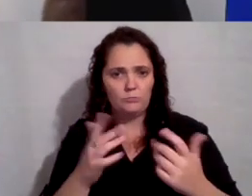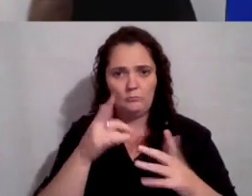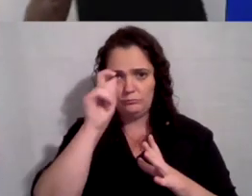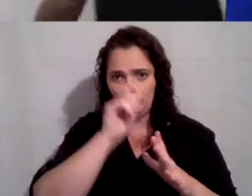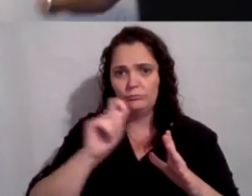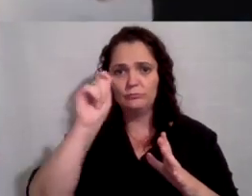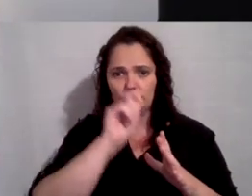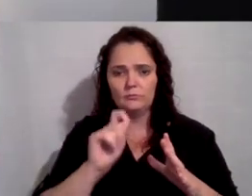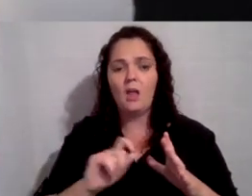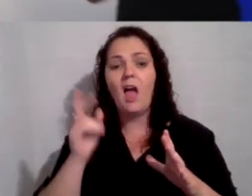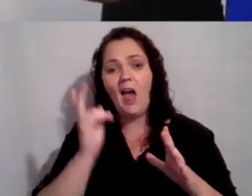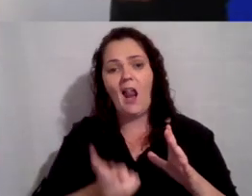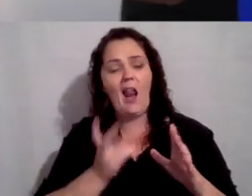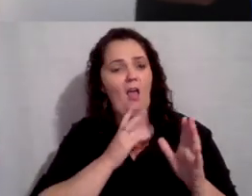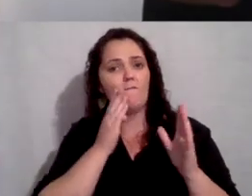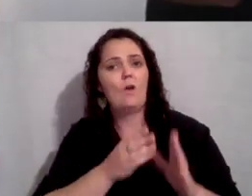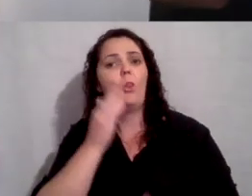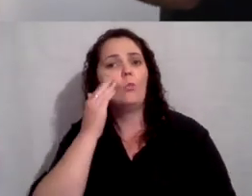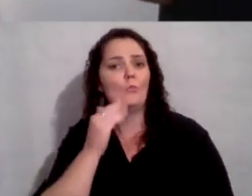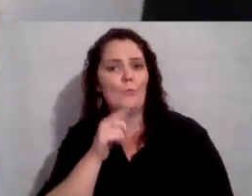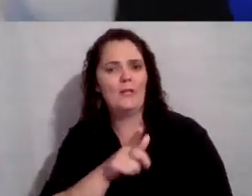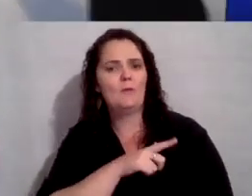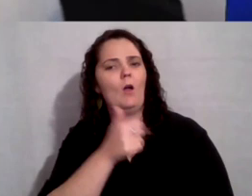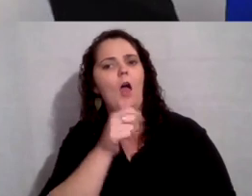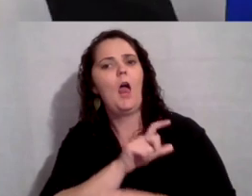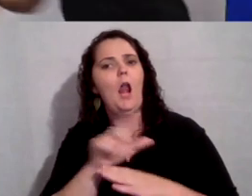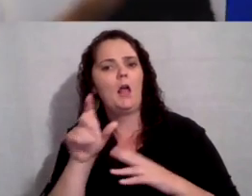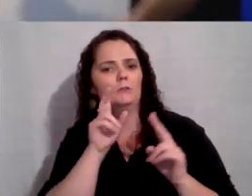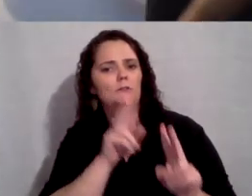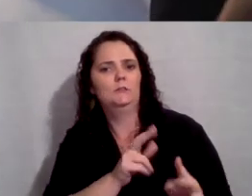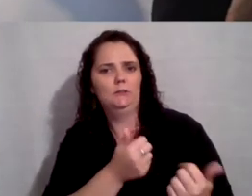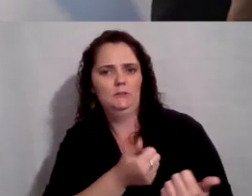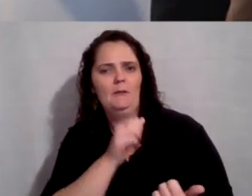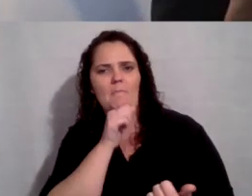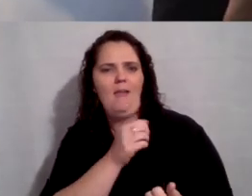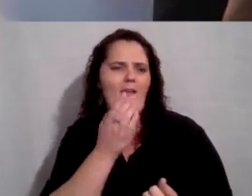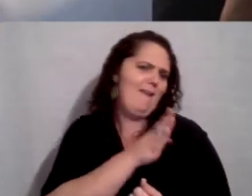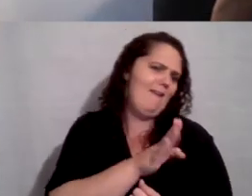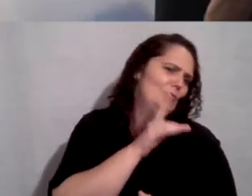the way they're sitting in space again I'm going to focus on Rachel because I've got a clear view of her and Atticus is hidden behind my sheet for me